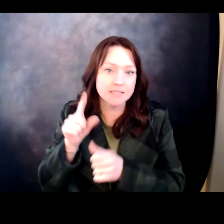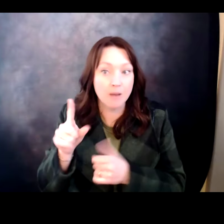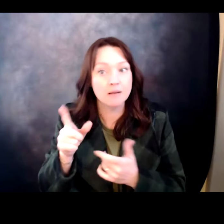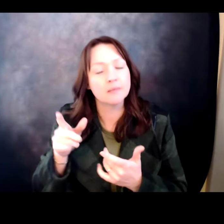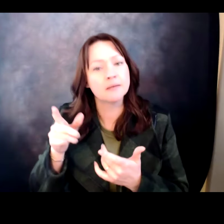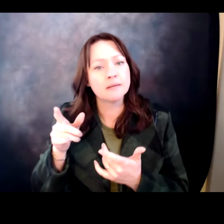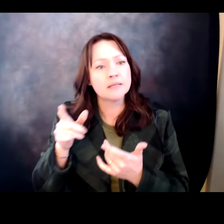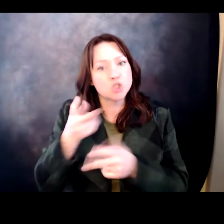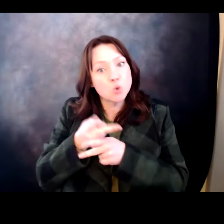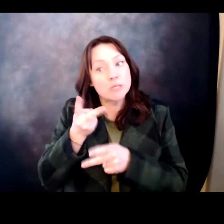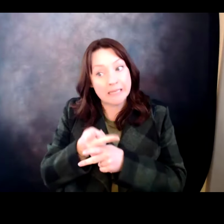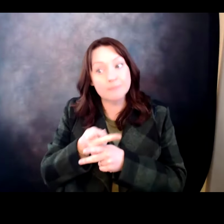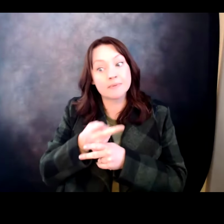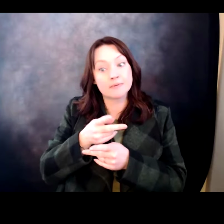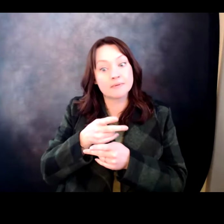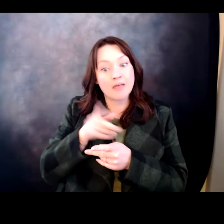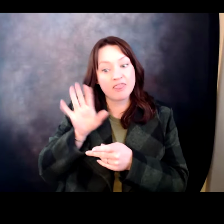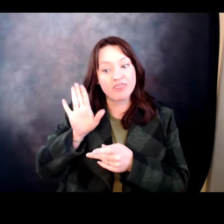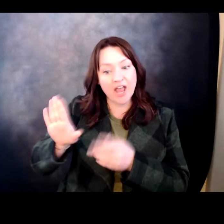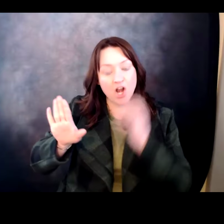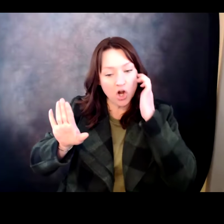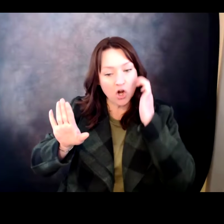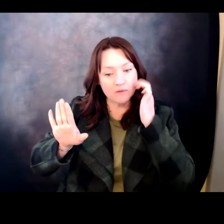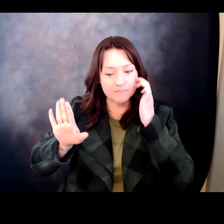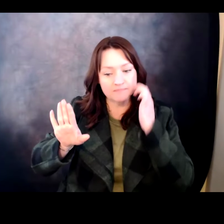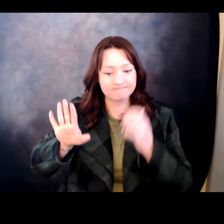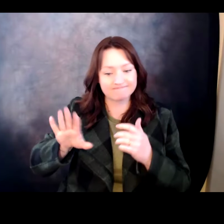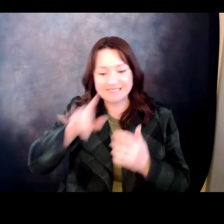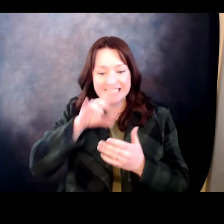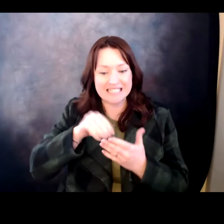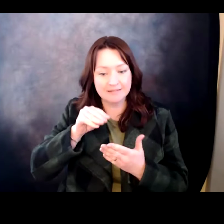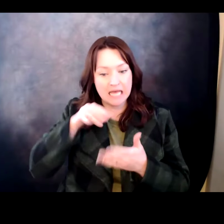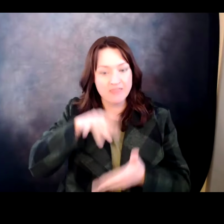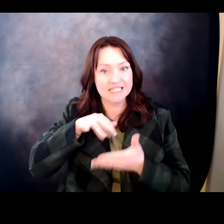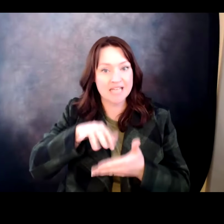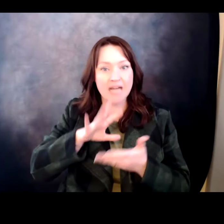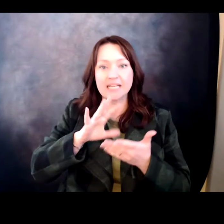continuing it for several years to see how it changes as you go through from being young through puberty, you know,